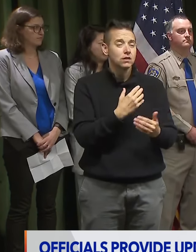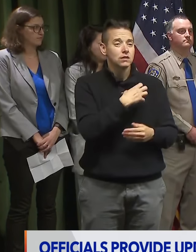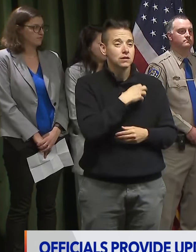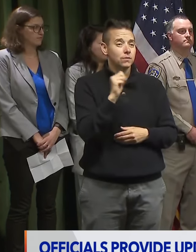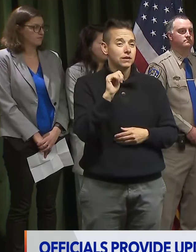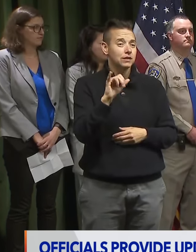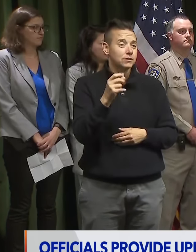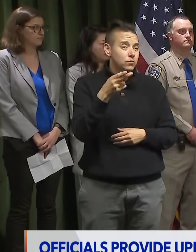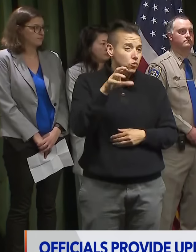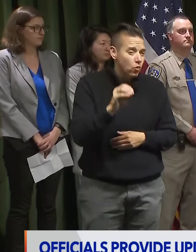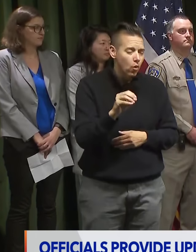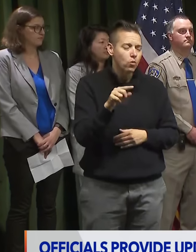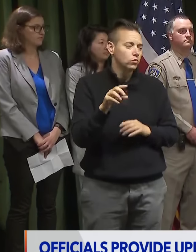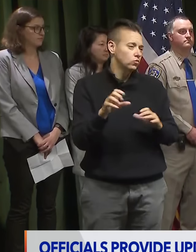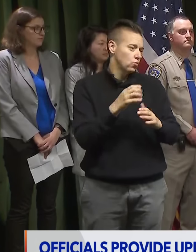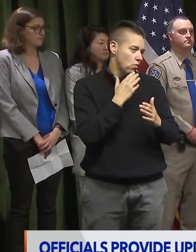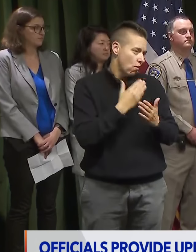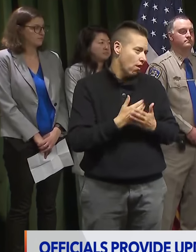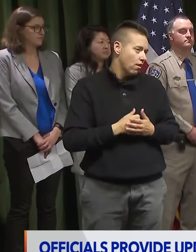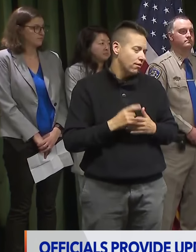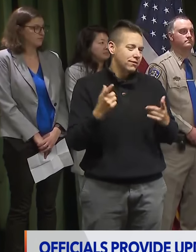IN CUSTODY. BUT I'M EVEN MORE